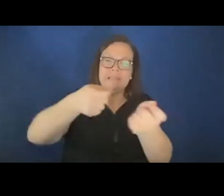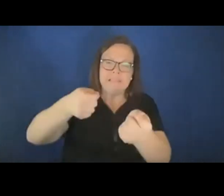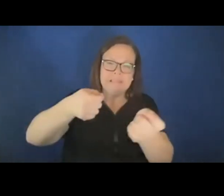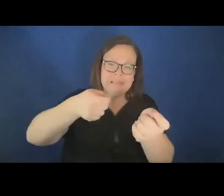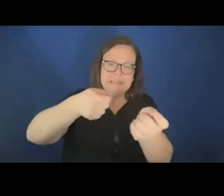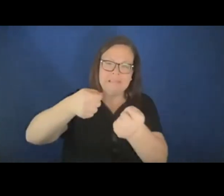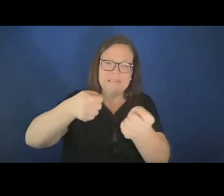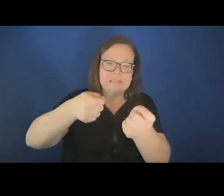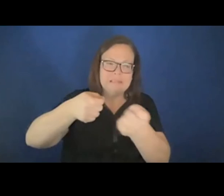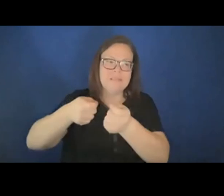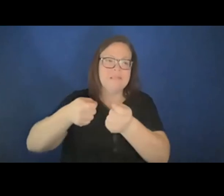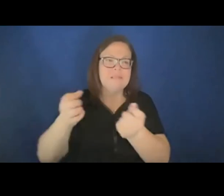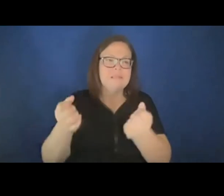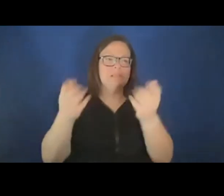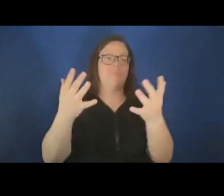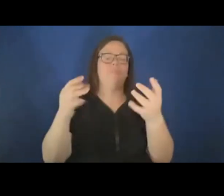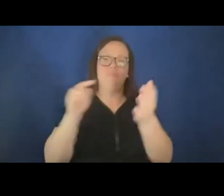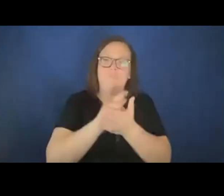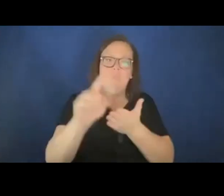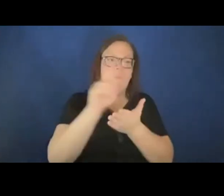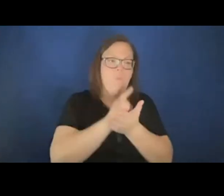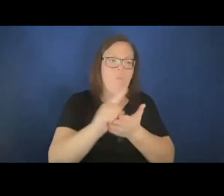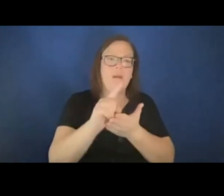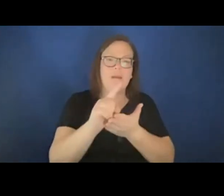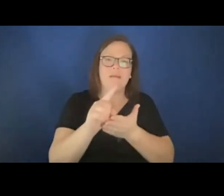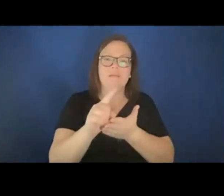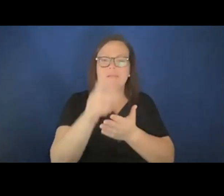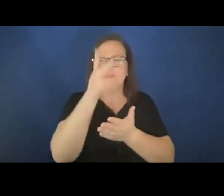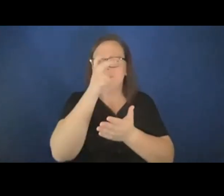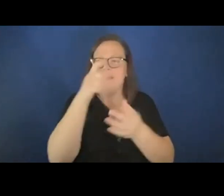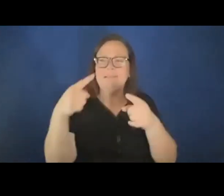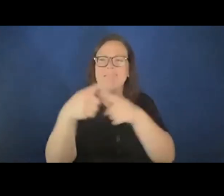in the wheat stalks there are insects vaccinated against bread